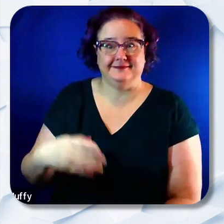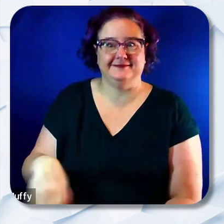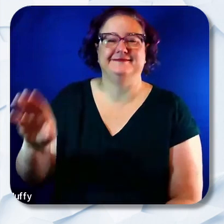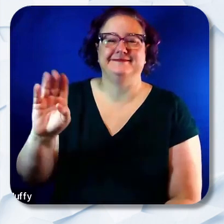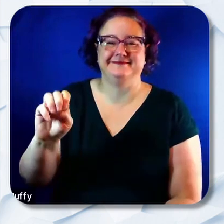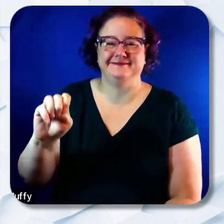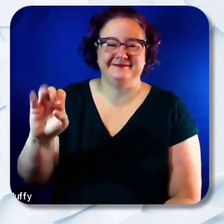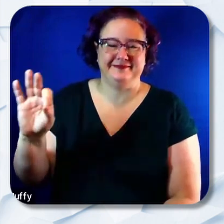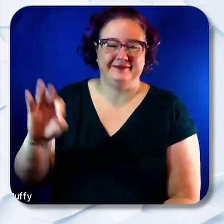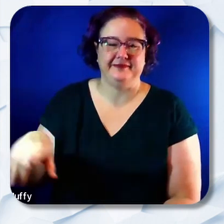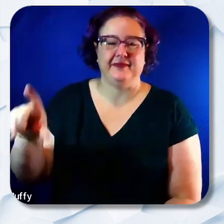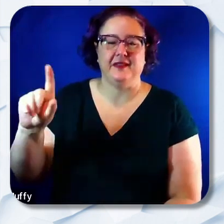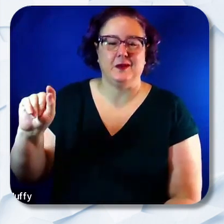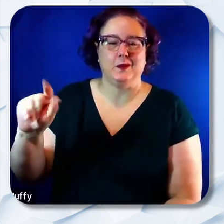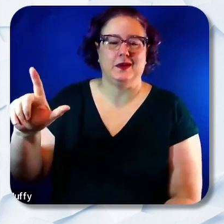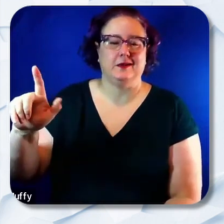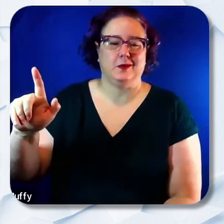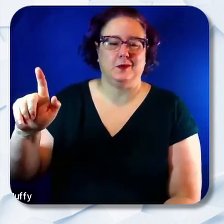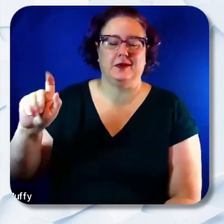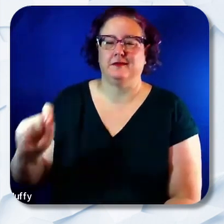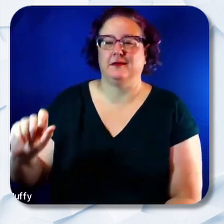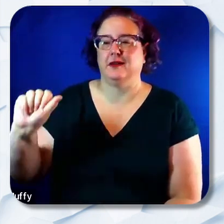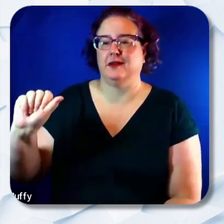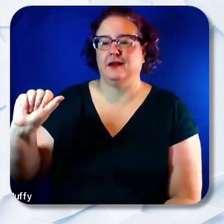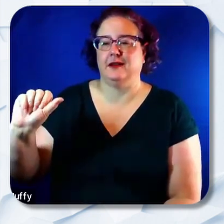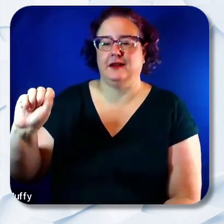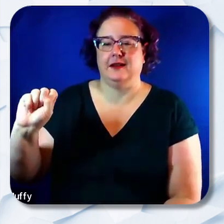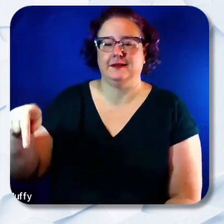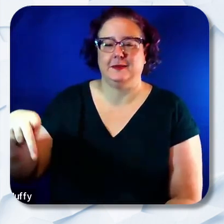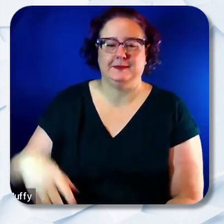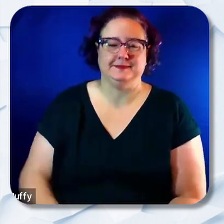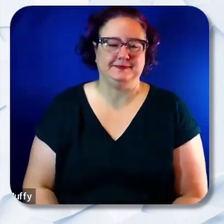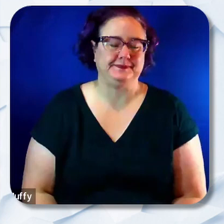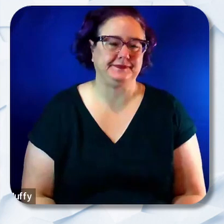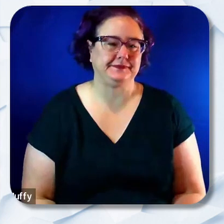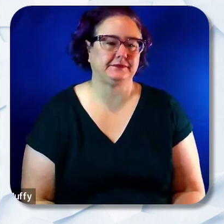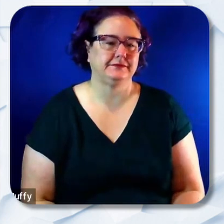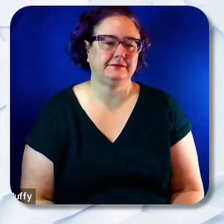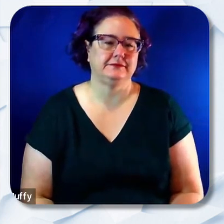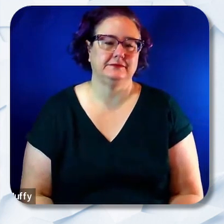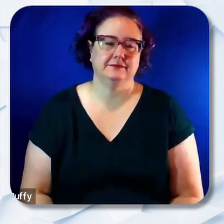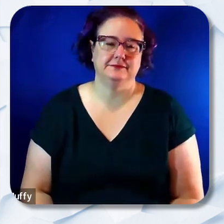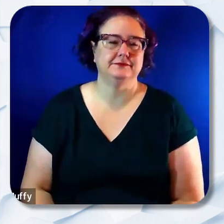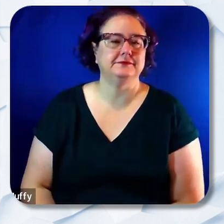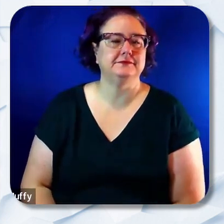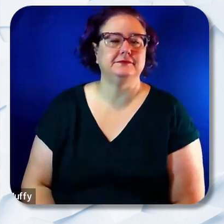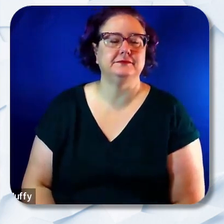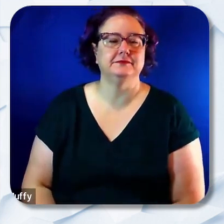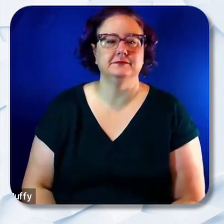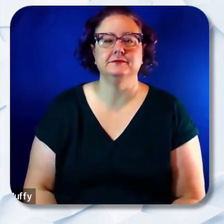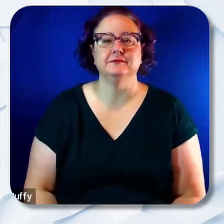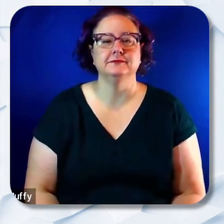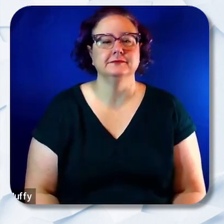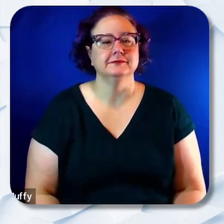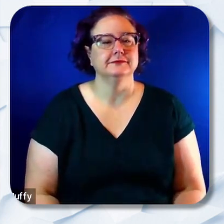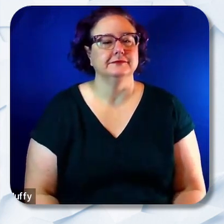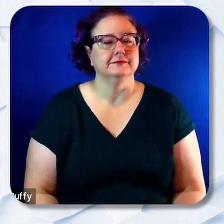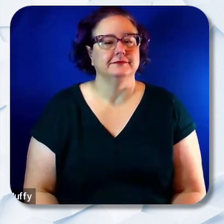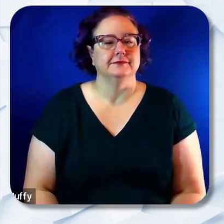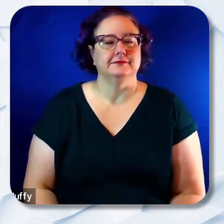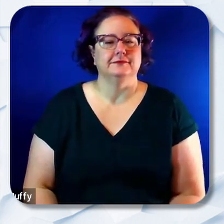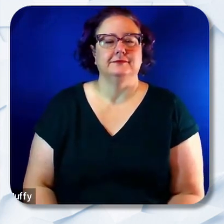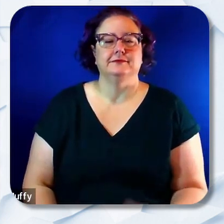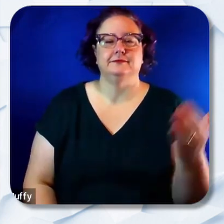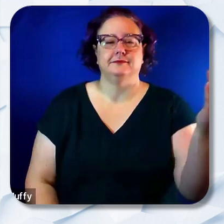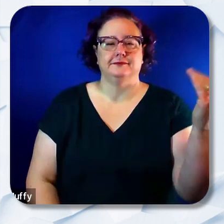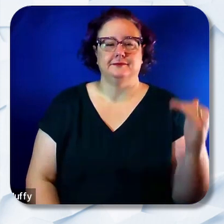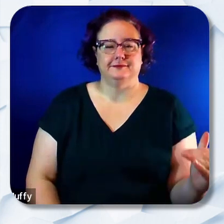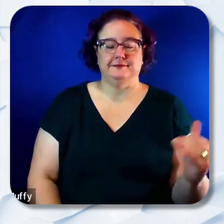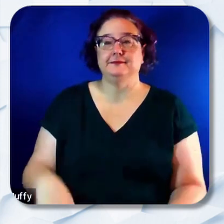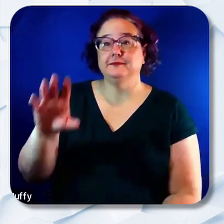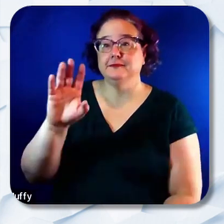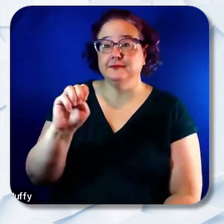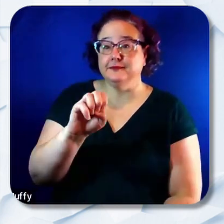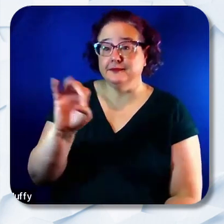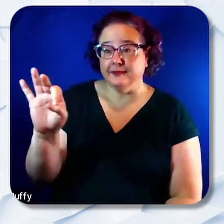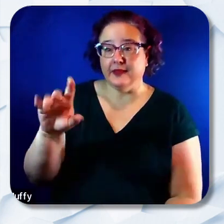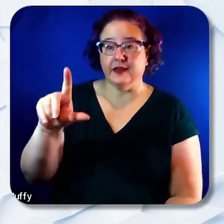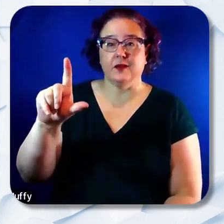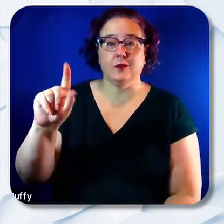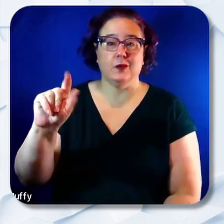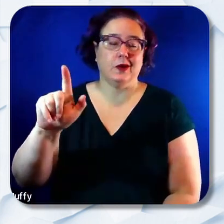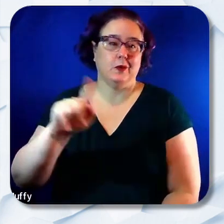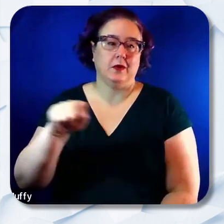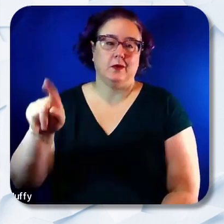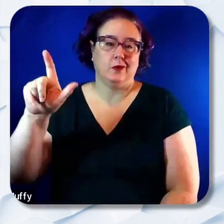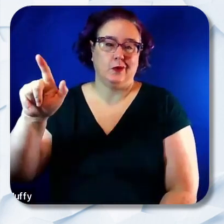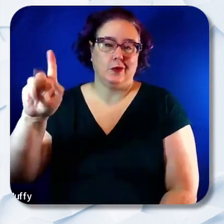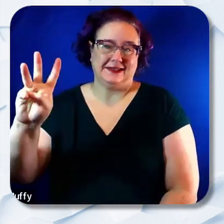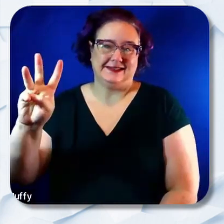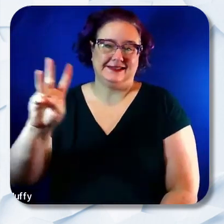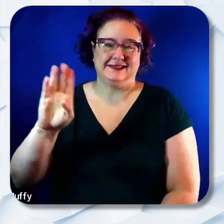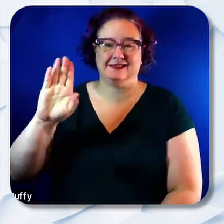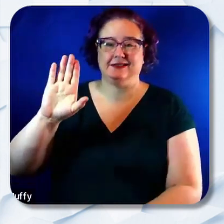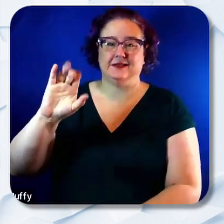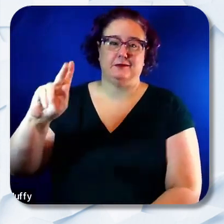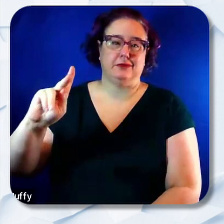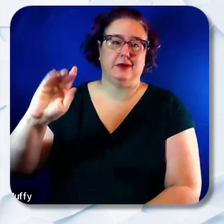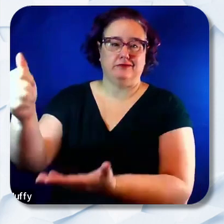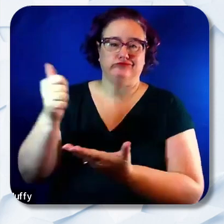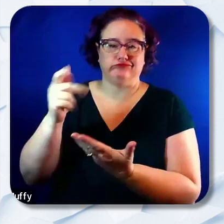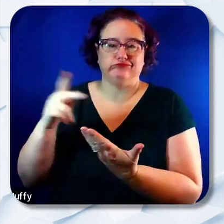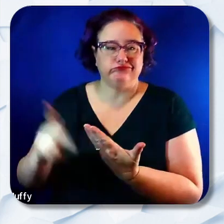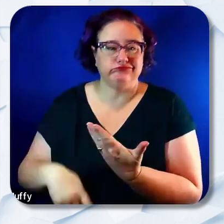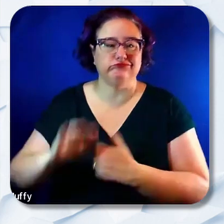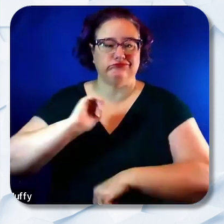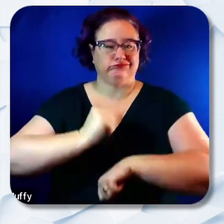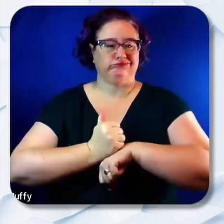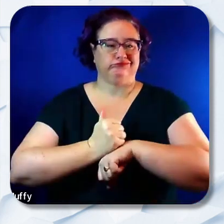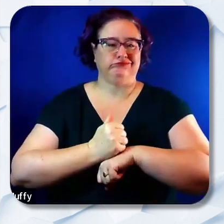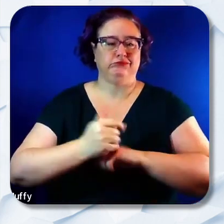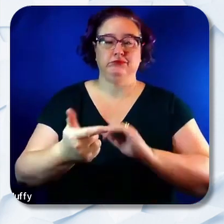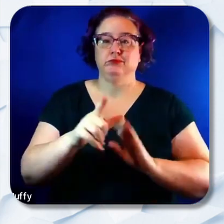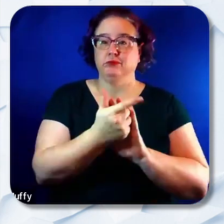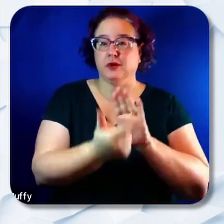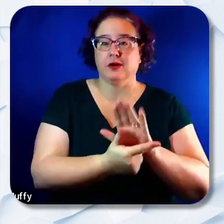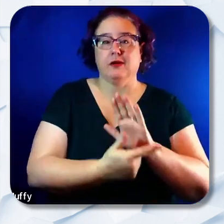The EEF 2021-26 Block Grant Program was established by Assembly Bill 130, Chapter 44, Section